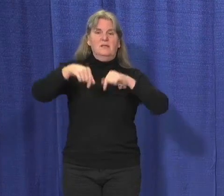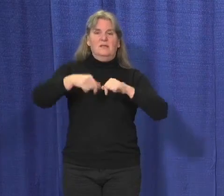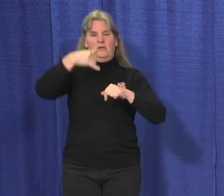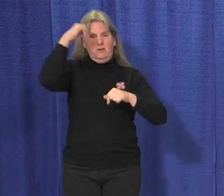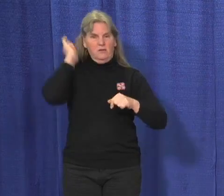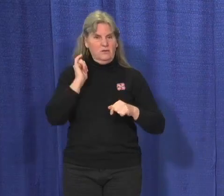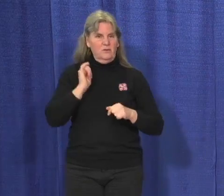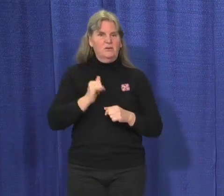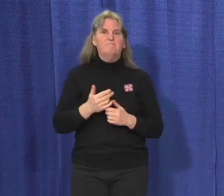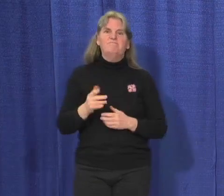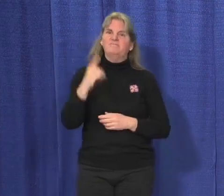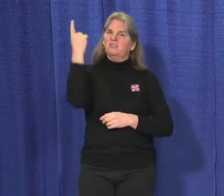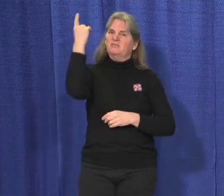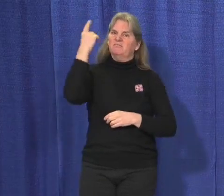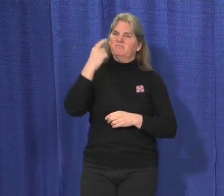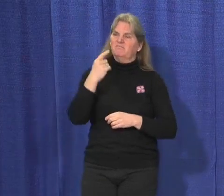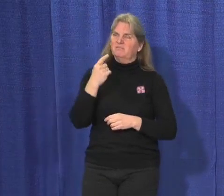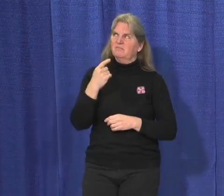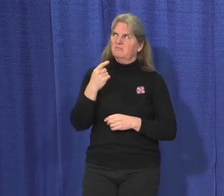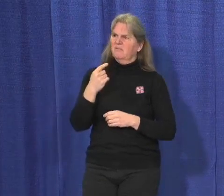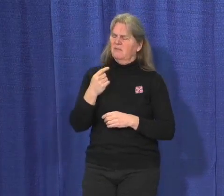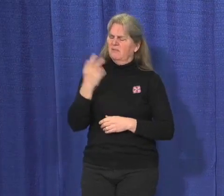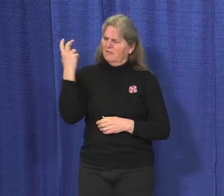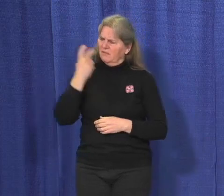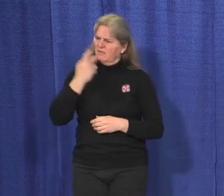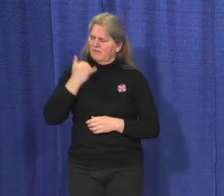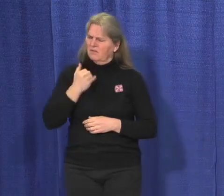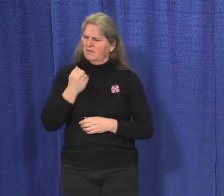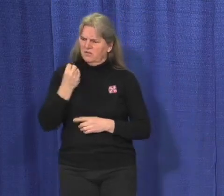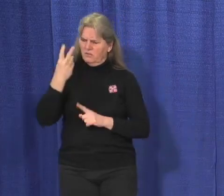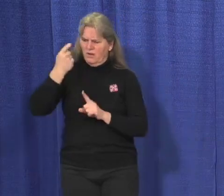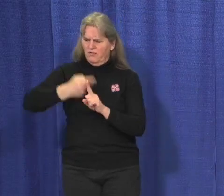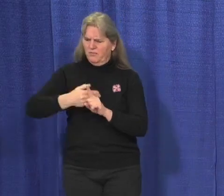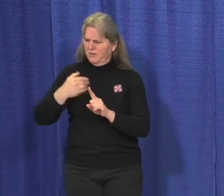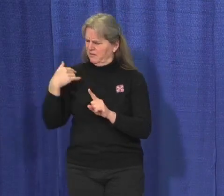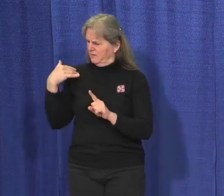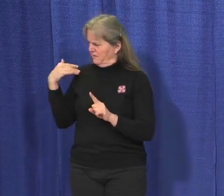confirmed cases. It's hard to believe that was 12